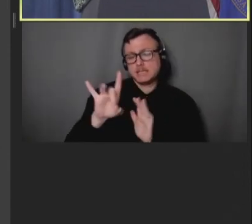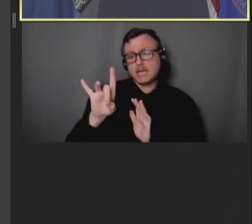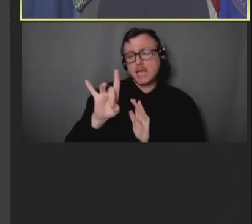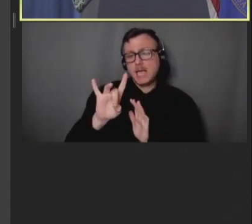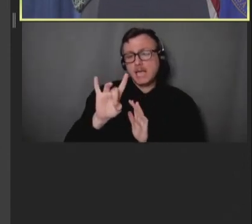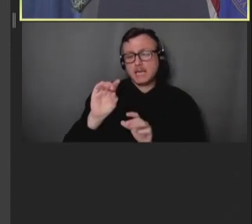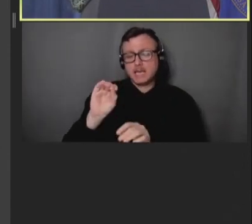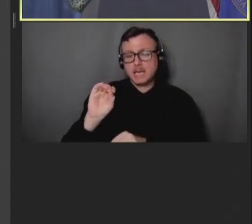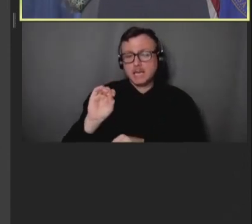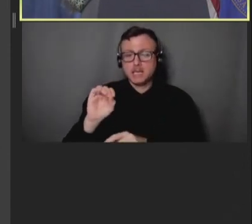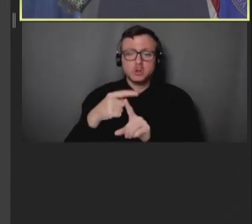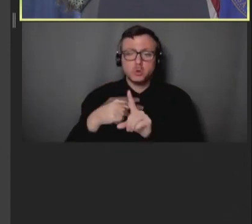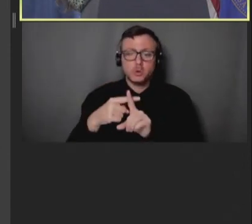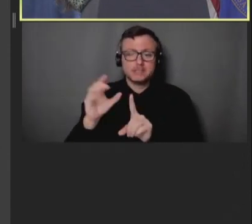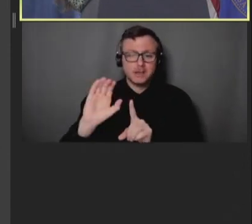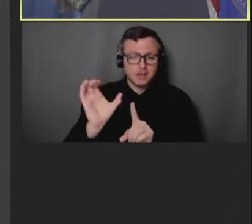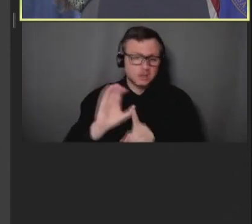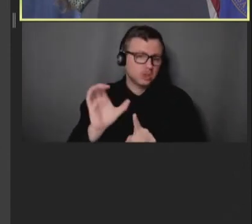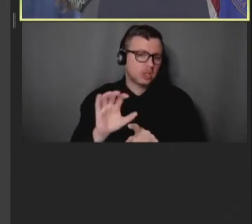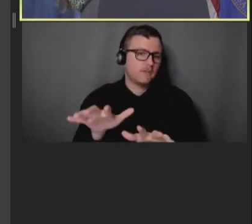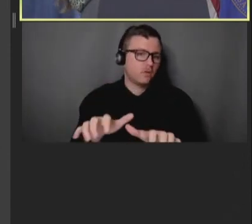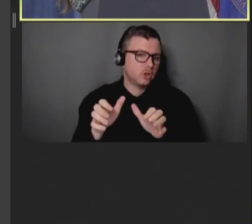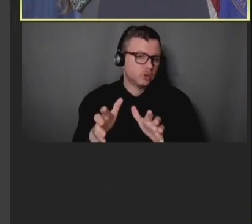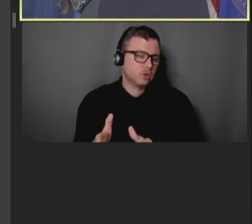So the vaccines could come to us, and we could use them. This is a picture